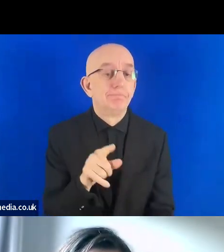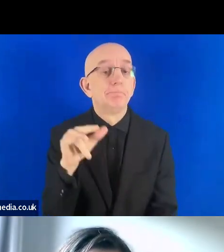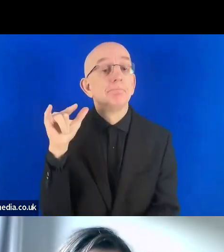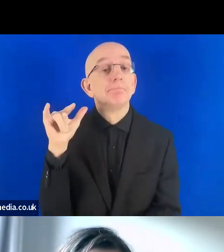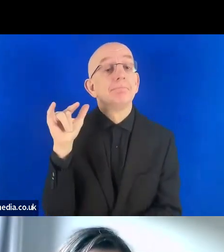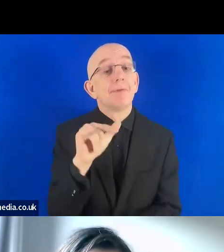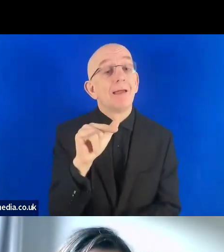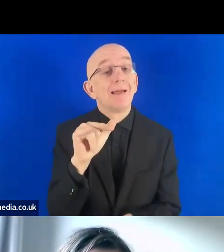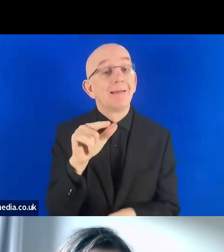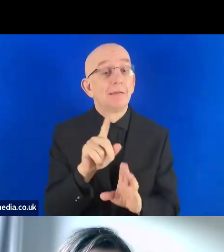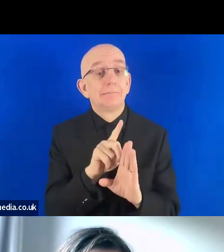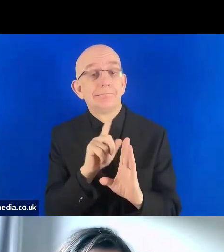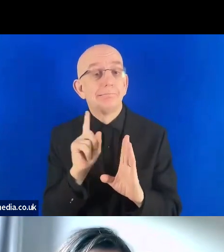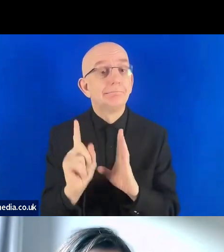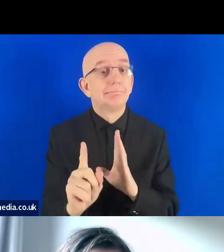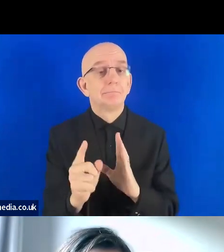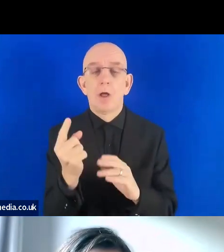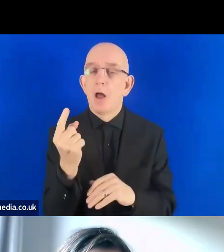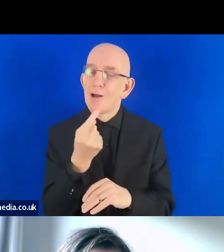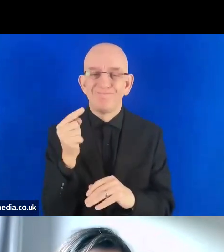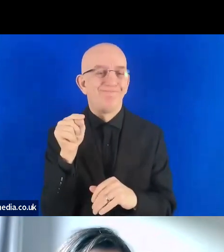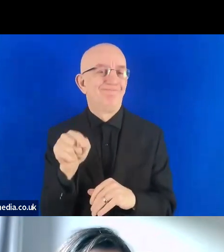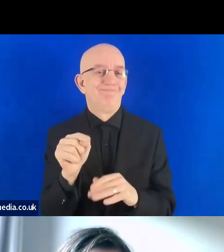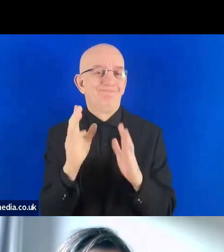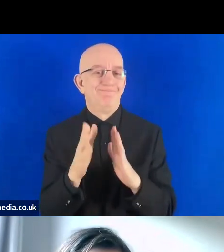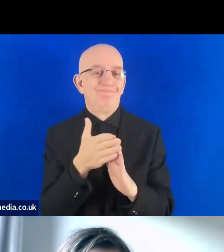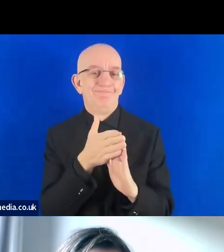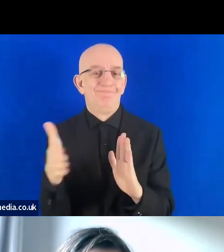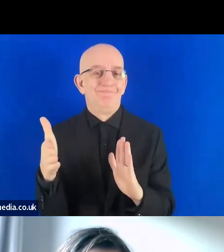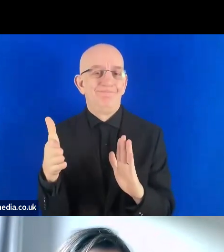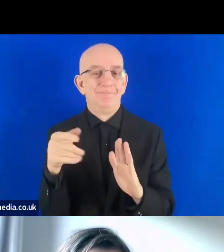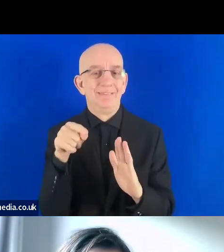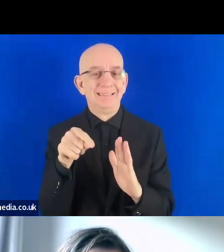So, if you're applying earlier, it doesn't mean that you can't come through it,